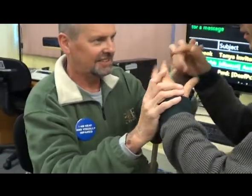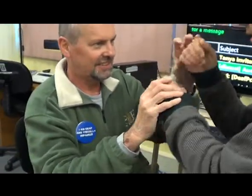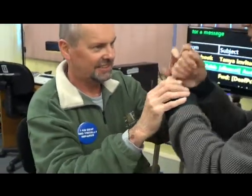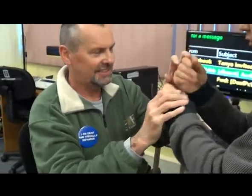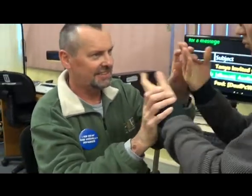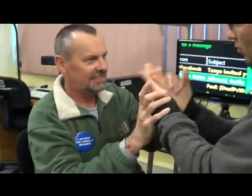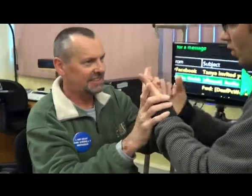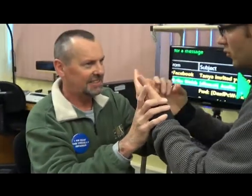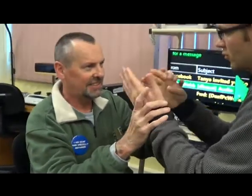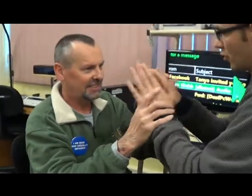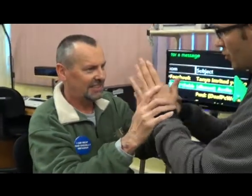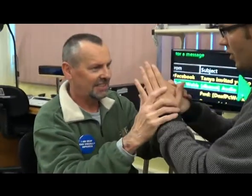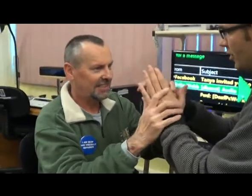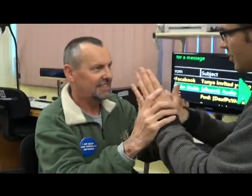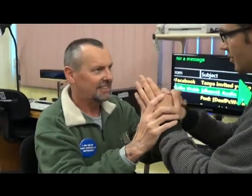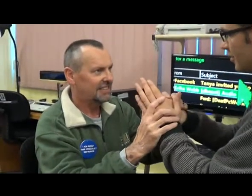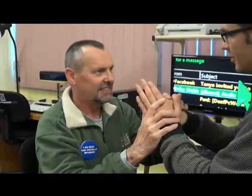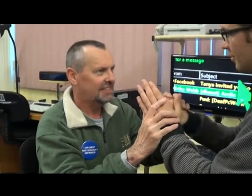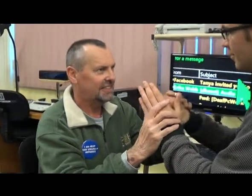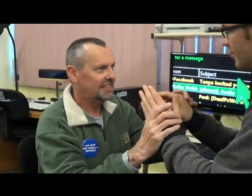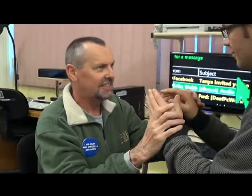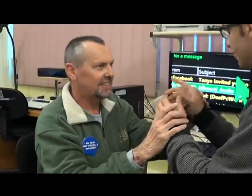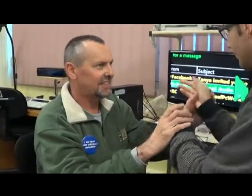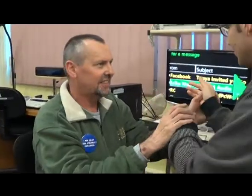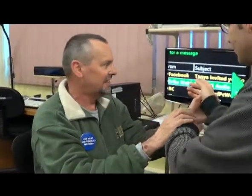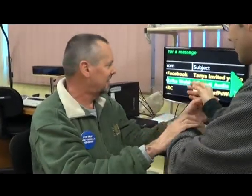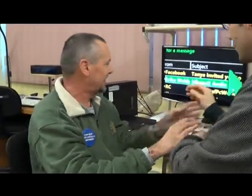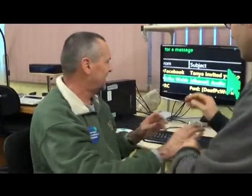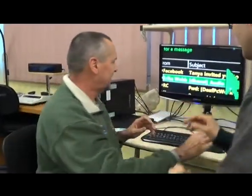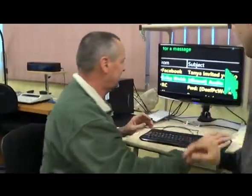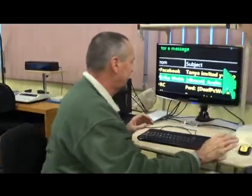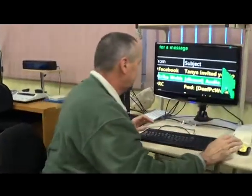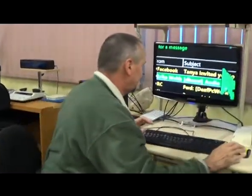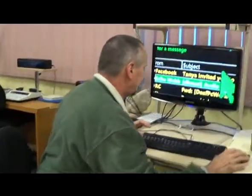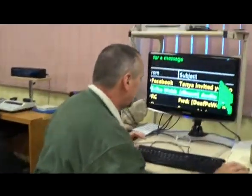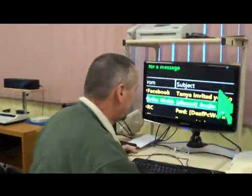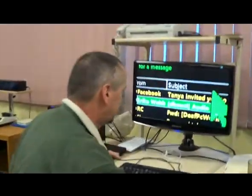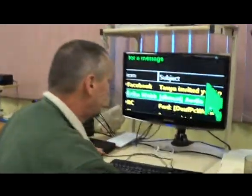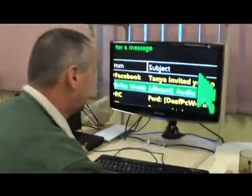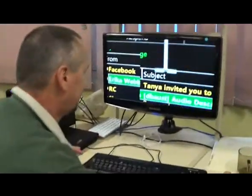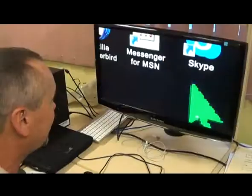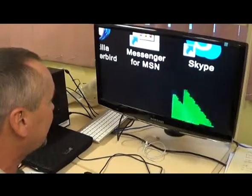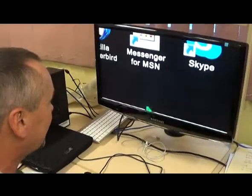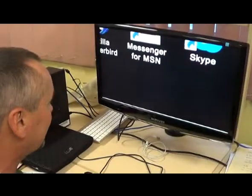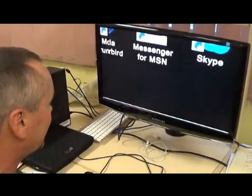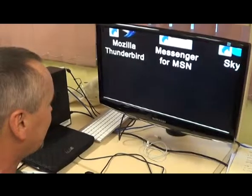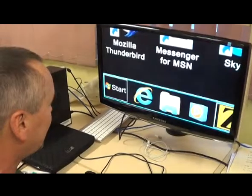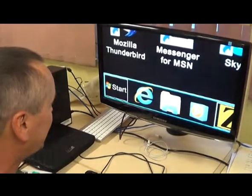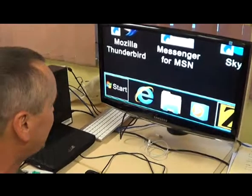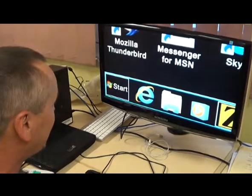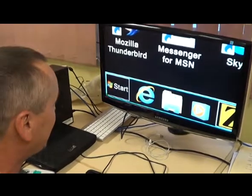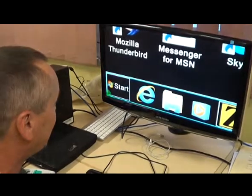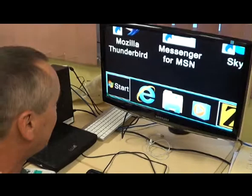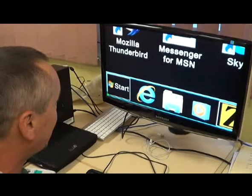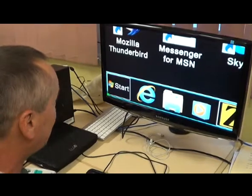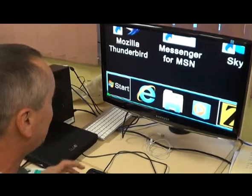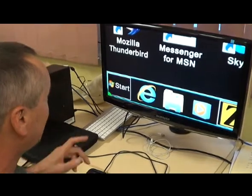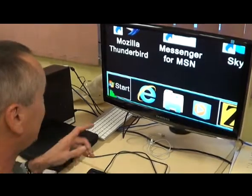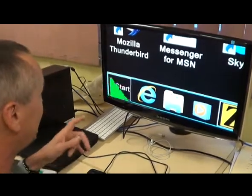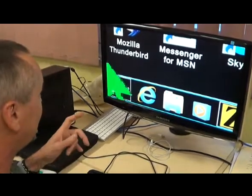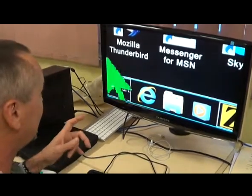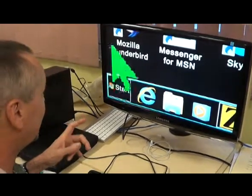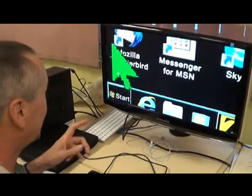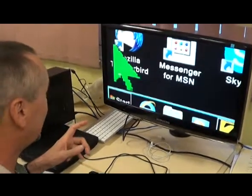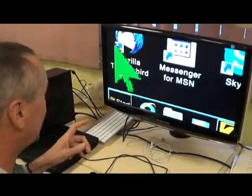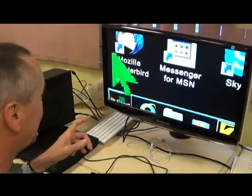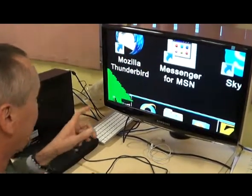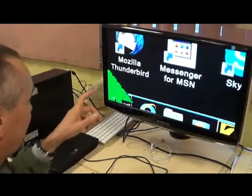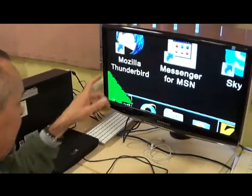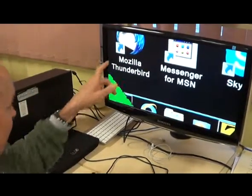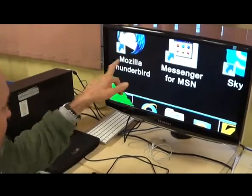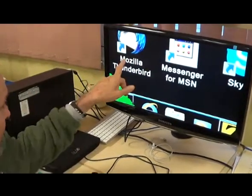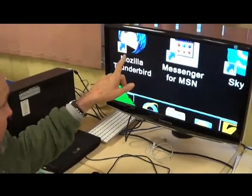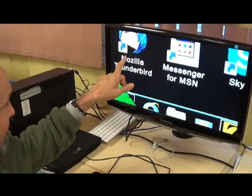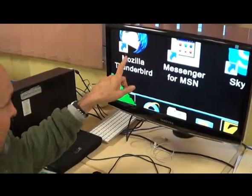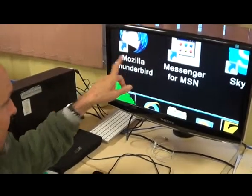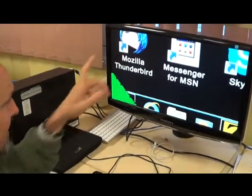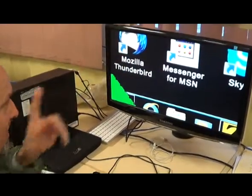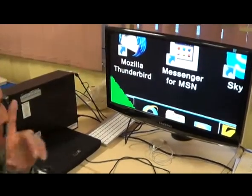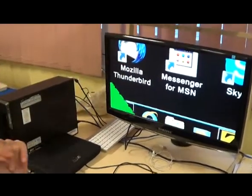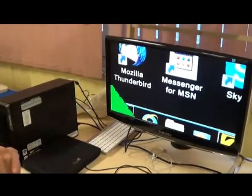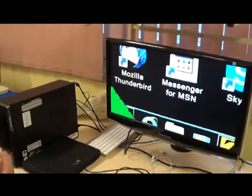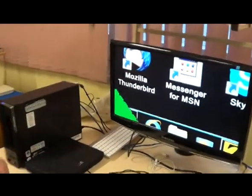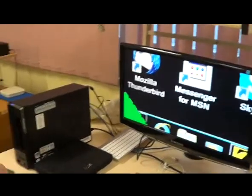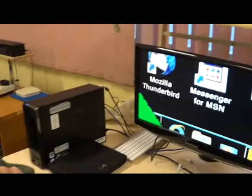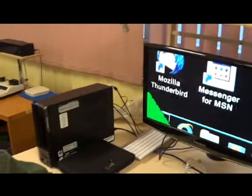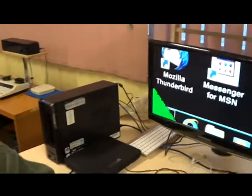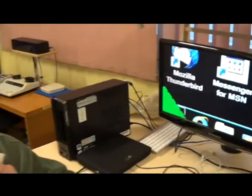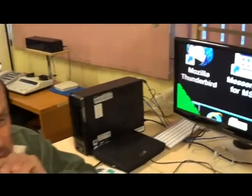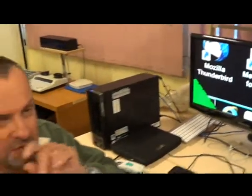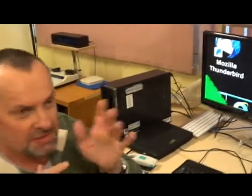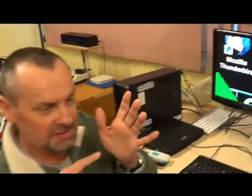Can you show us some examples of things that you do on your computer?